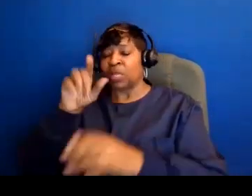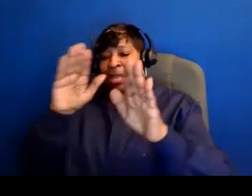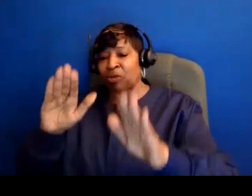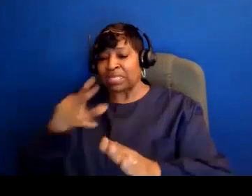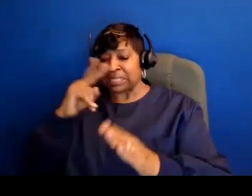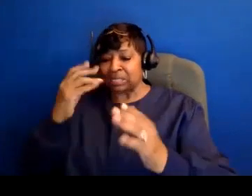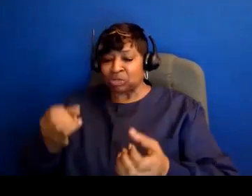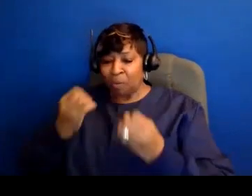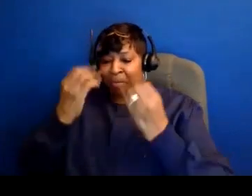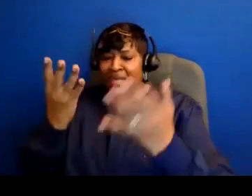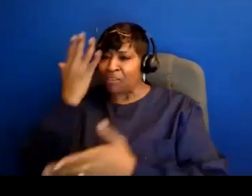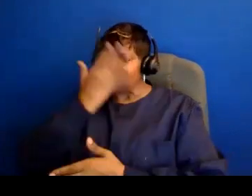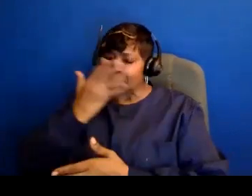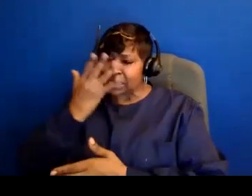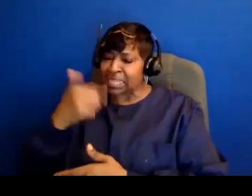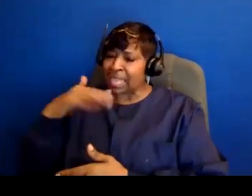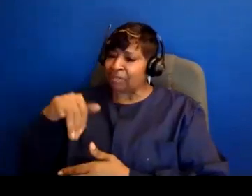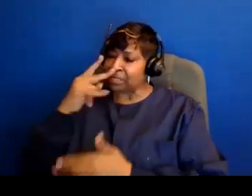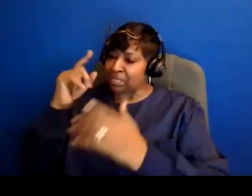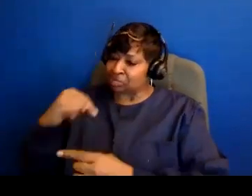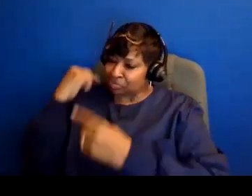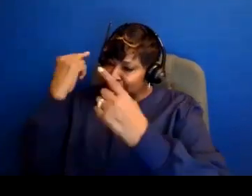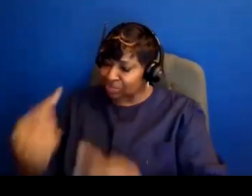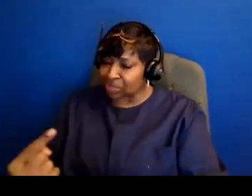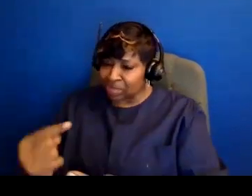Sarah Ailey: So I'd like to welcome Dr. Van Pinbrook, and take it away.